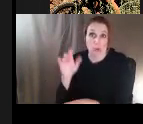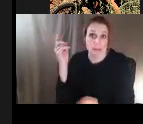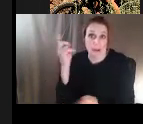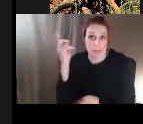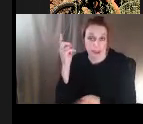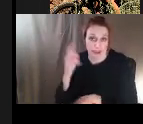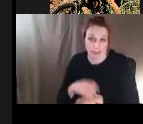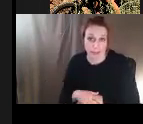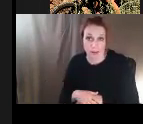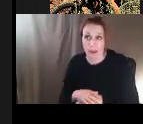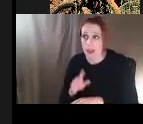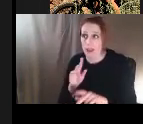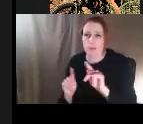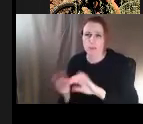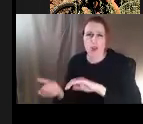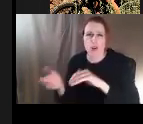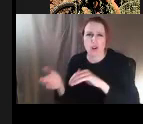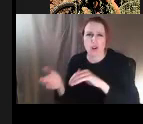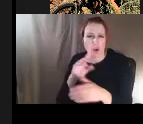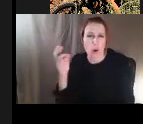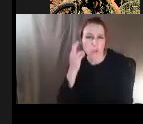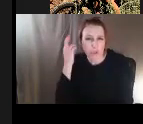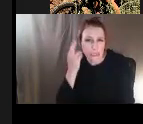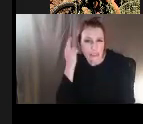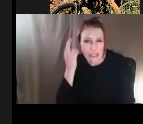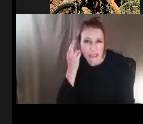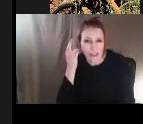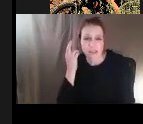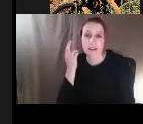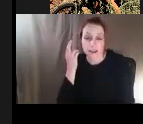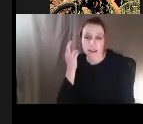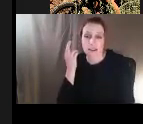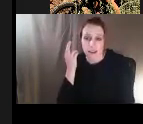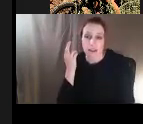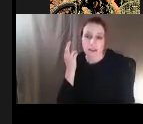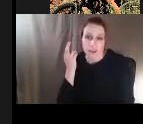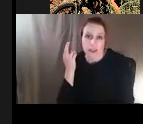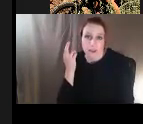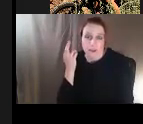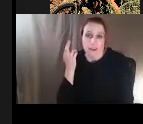of people color, especially when there's an intersection with police is very important.